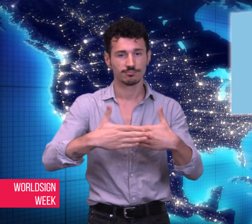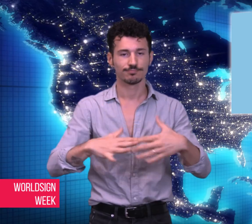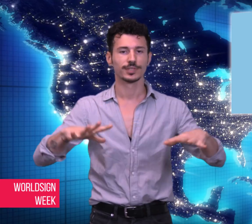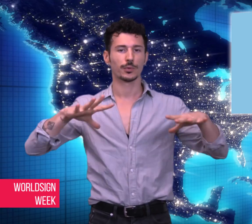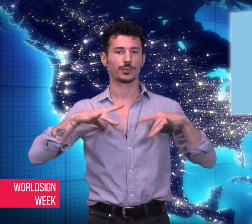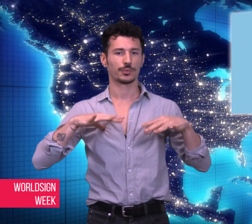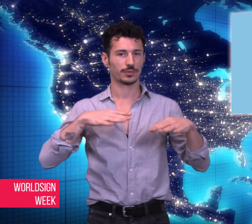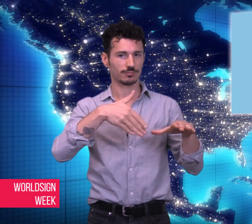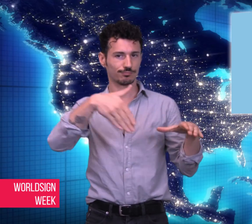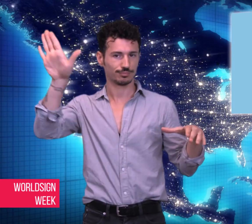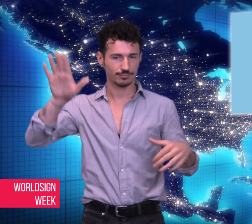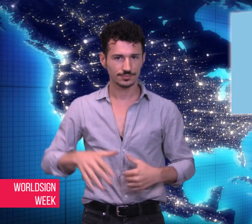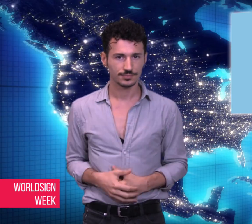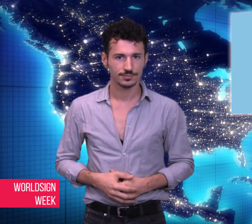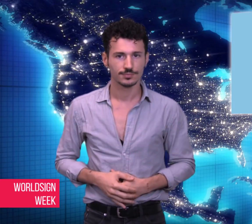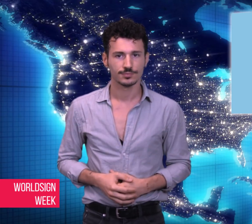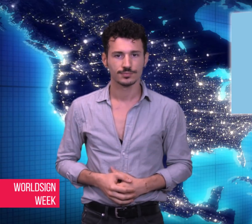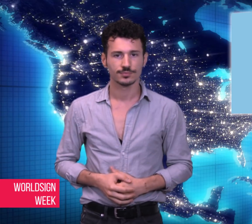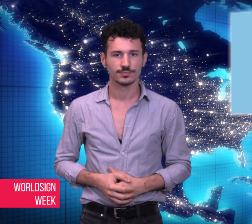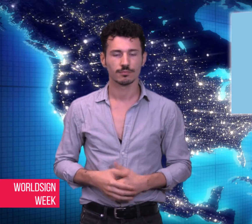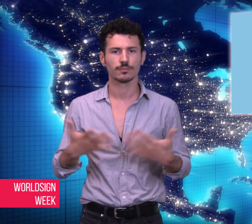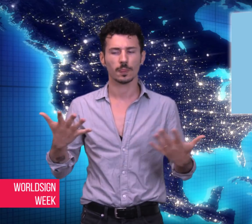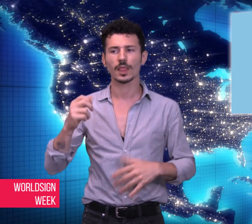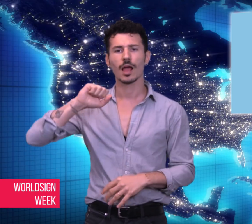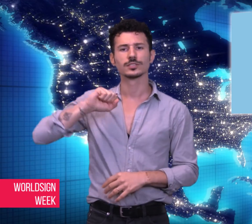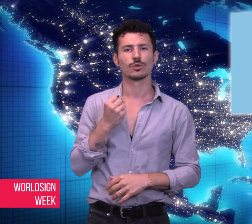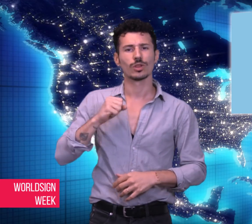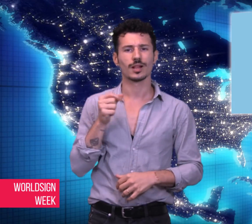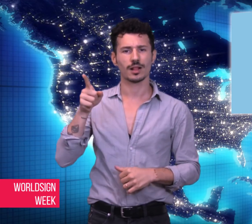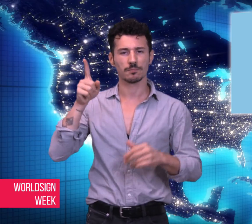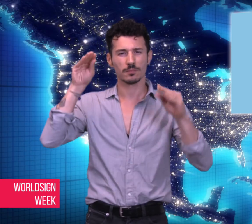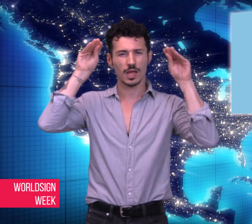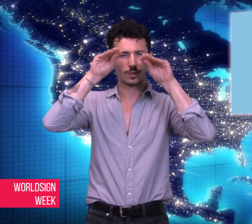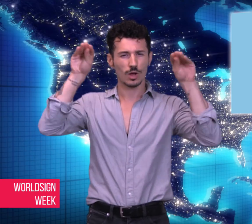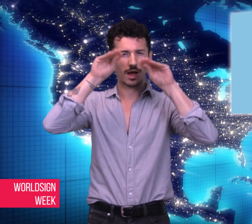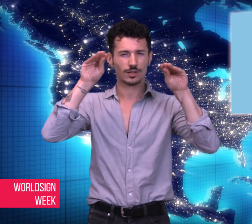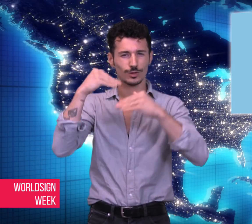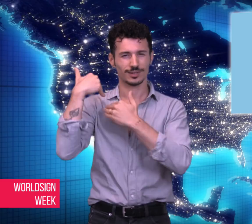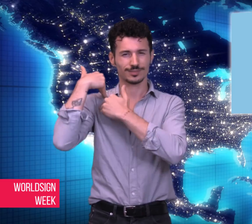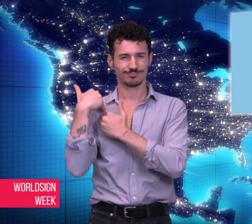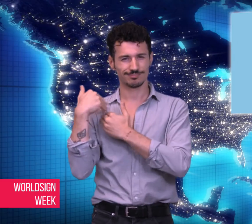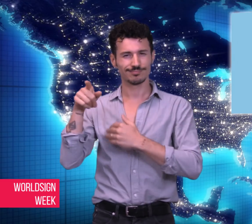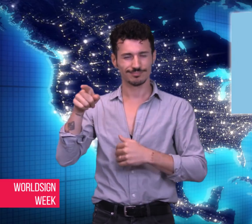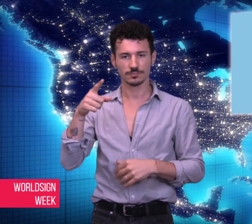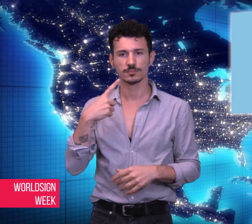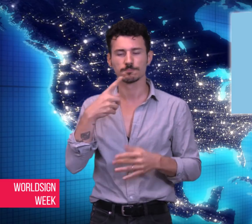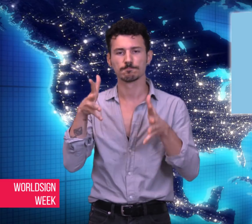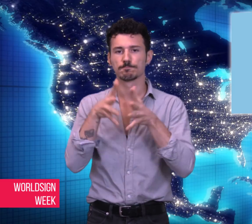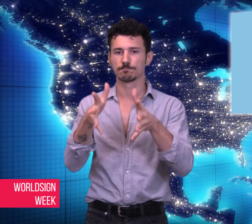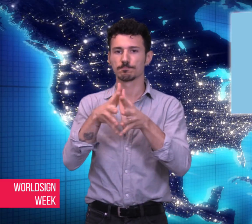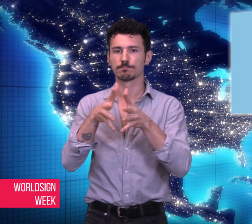Scotland's Education Secretary says the government is working with local